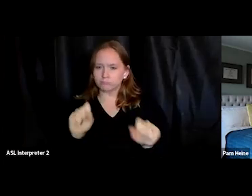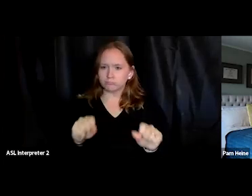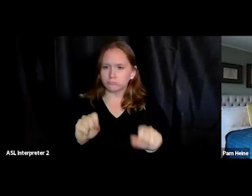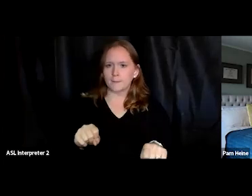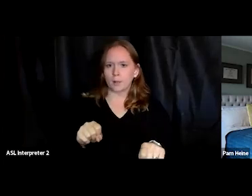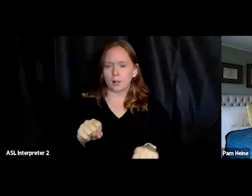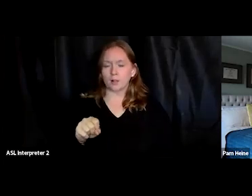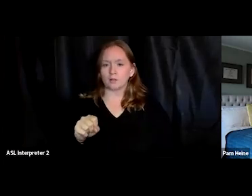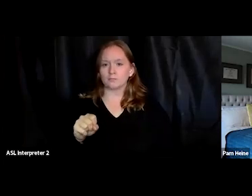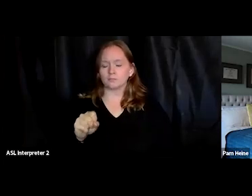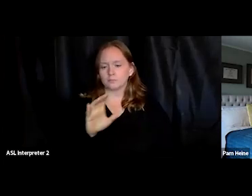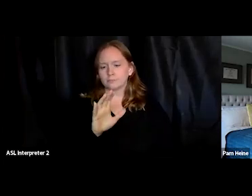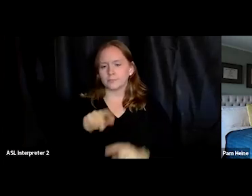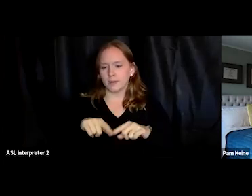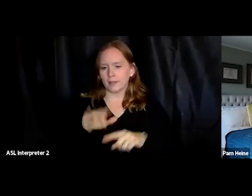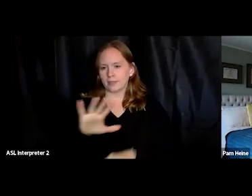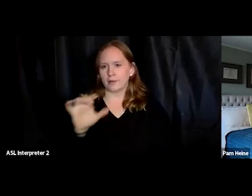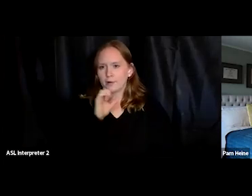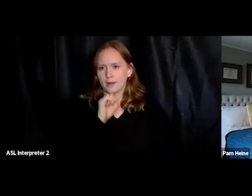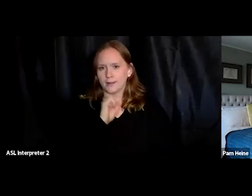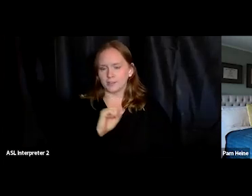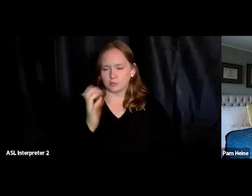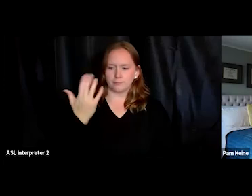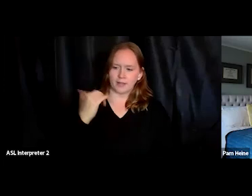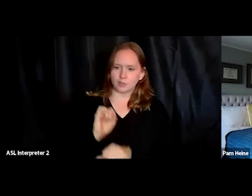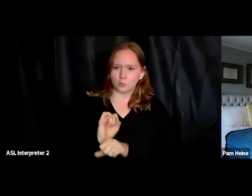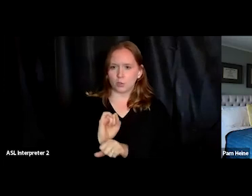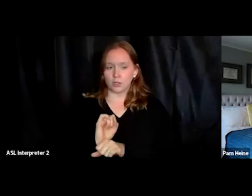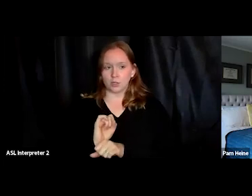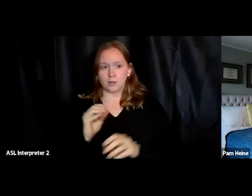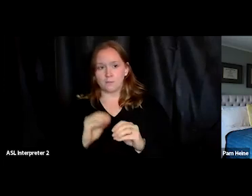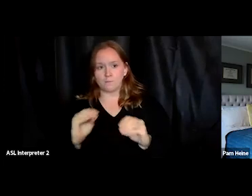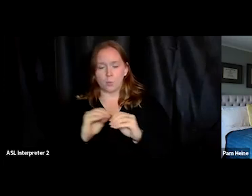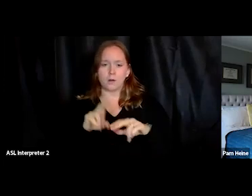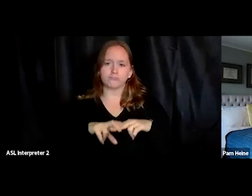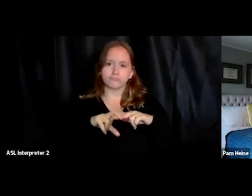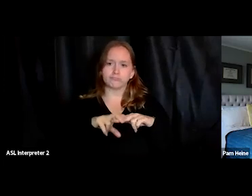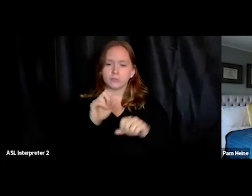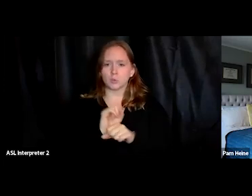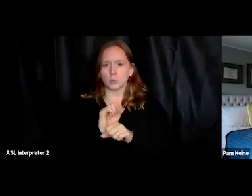given their age and past work. Can they do more sedentary work or light work or median work?